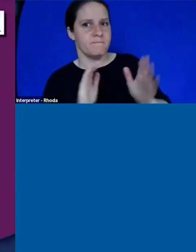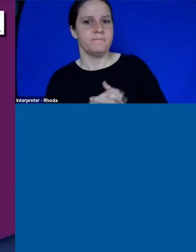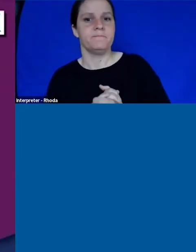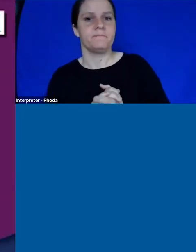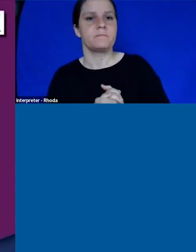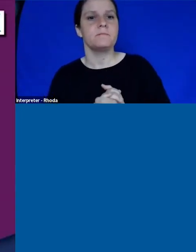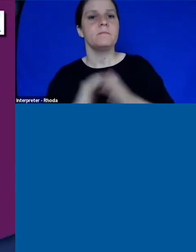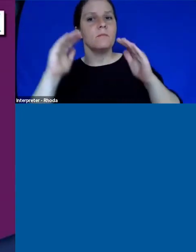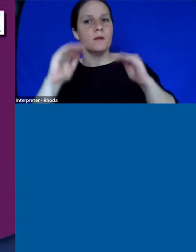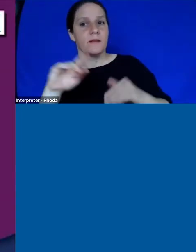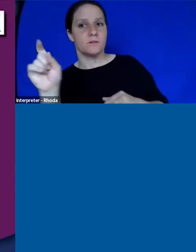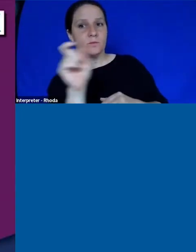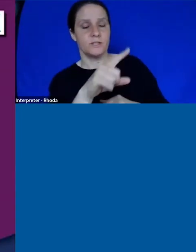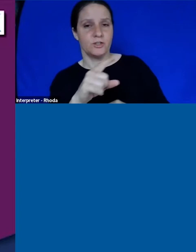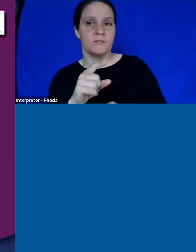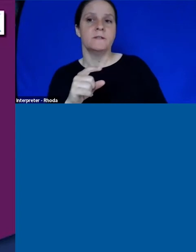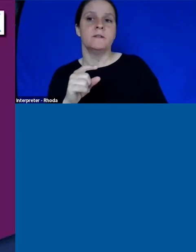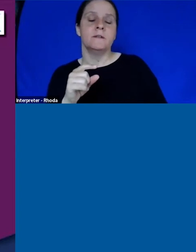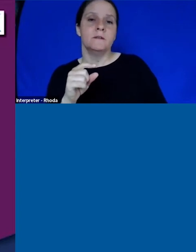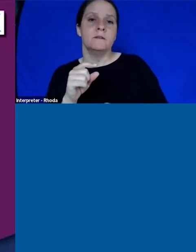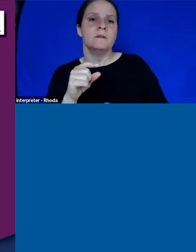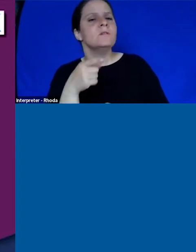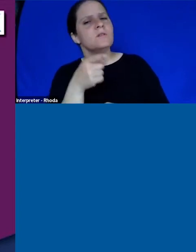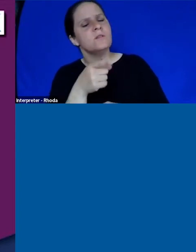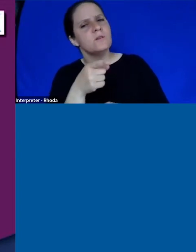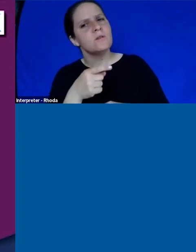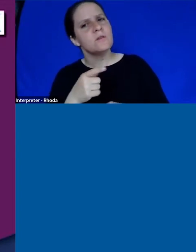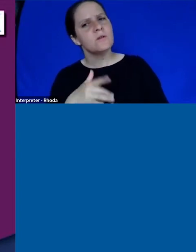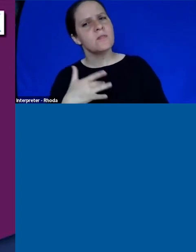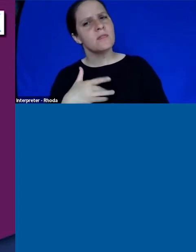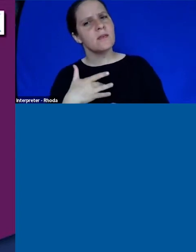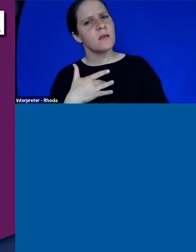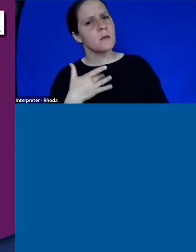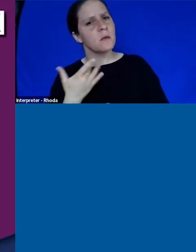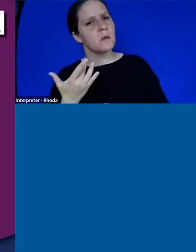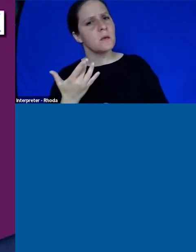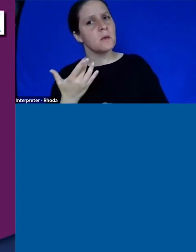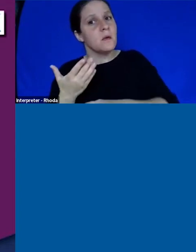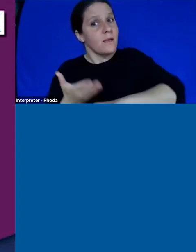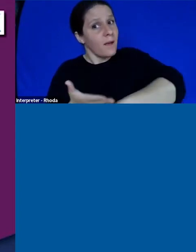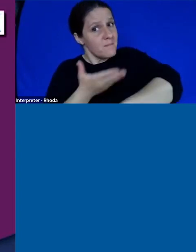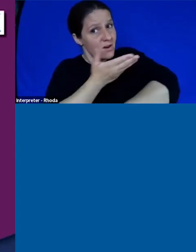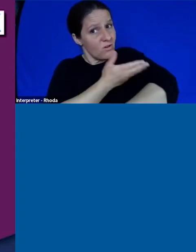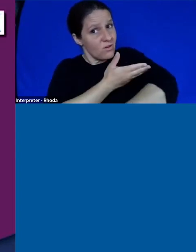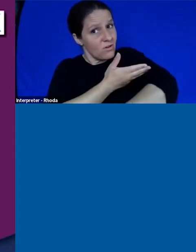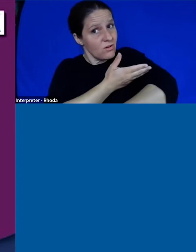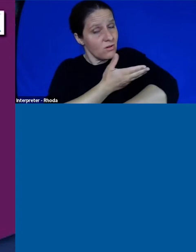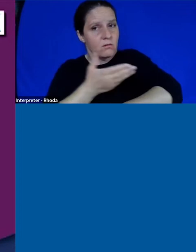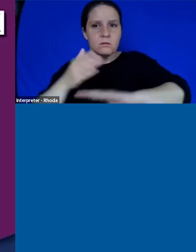Next question from Kelsey. Do you think things have gotten better since the pandemic started? Obviously there's still a long way to go.